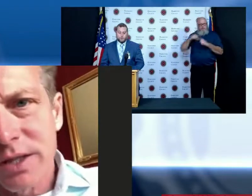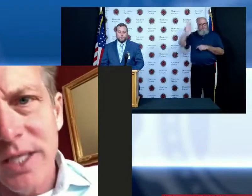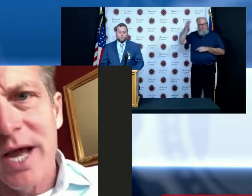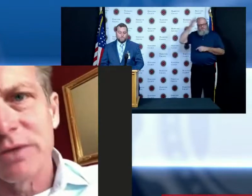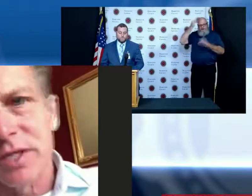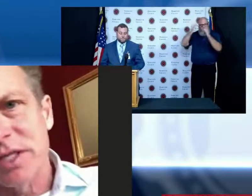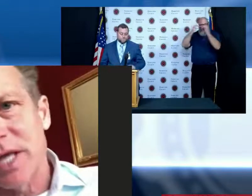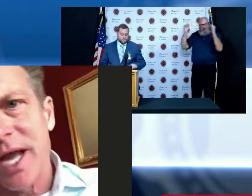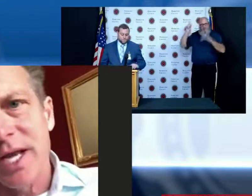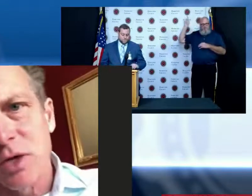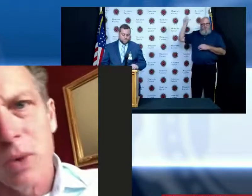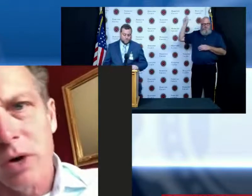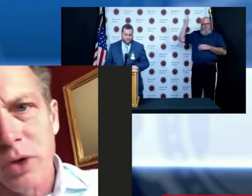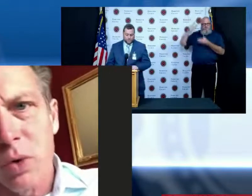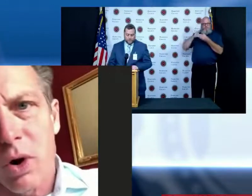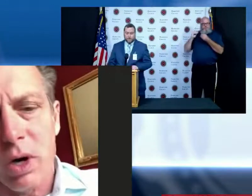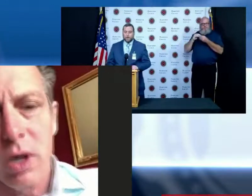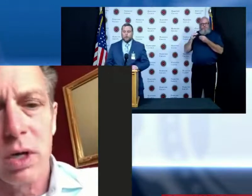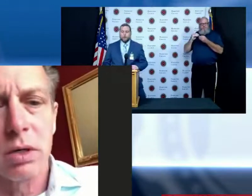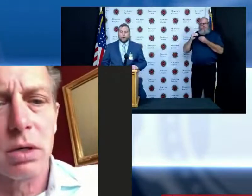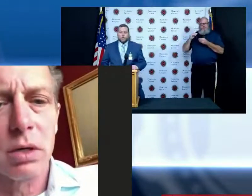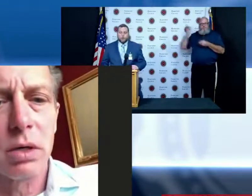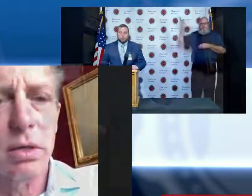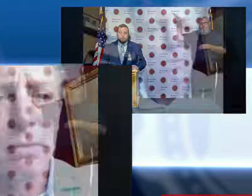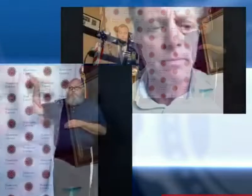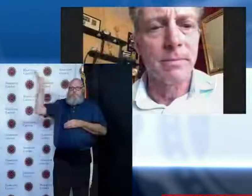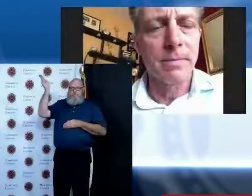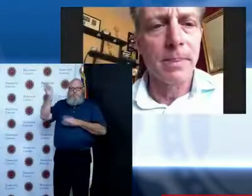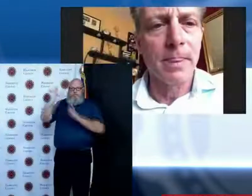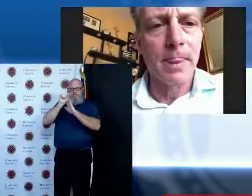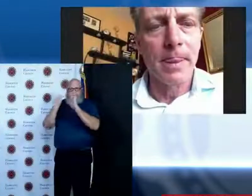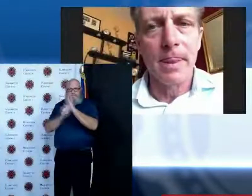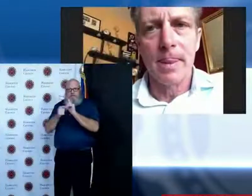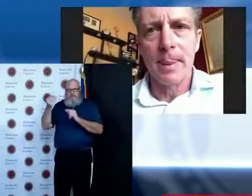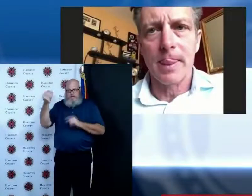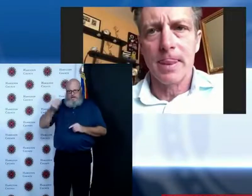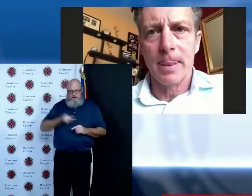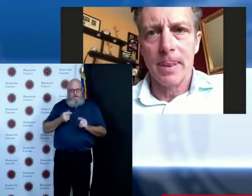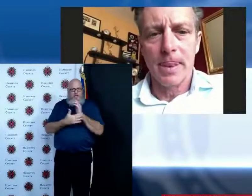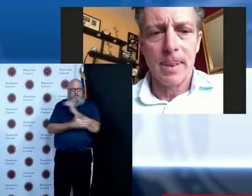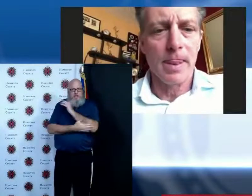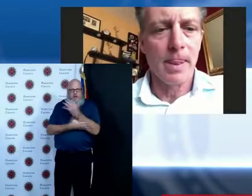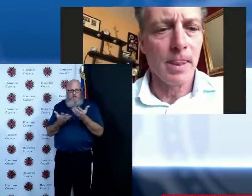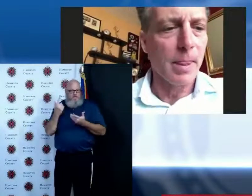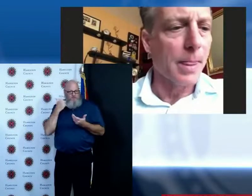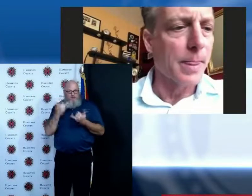then down to the state and to where you are so my line of communication is has been throughout this